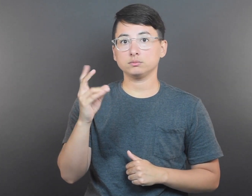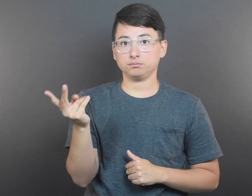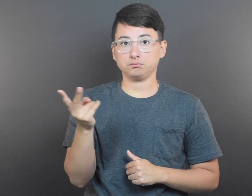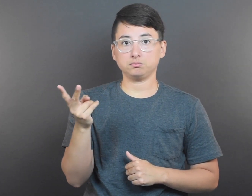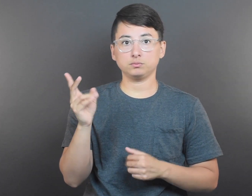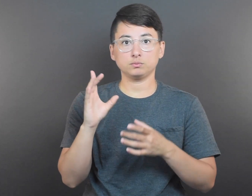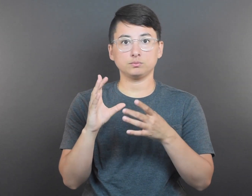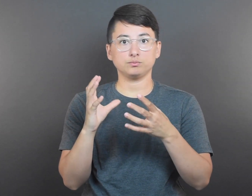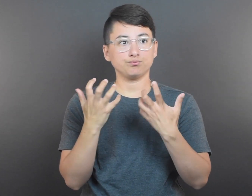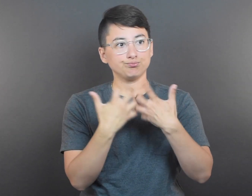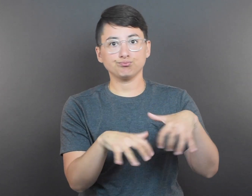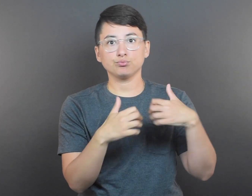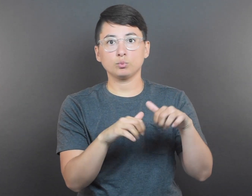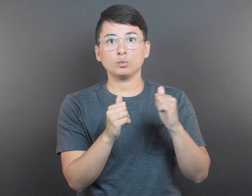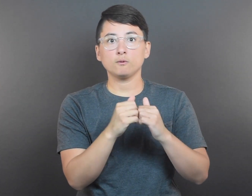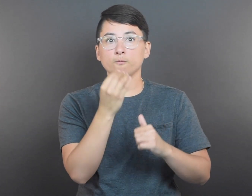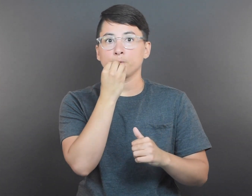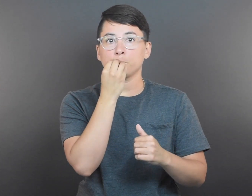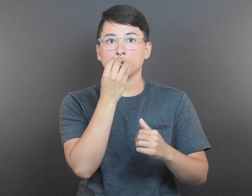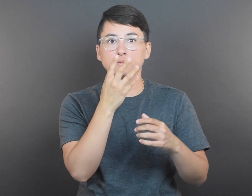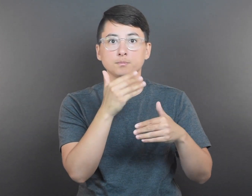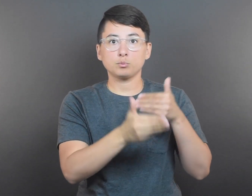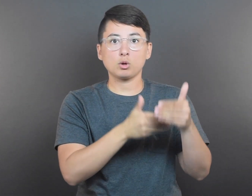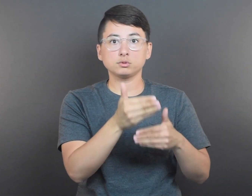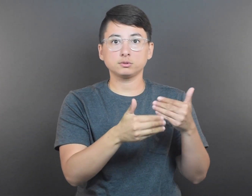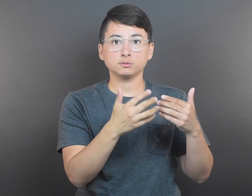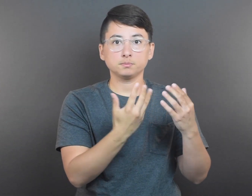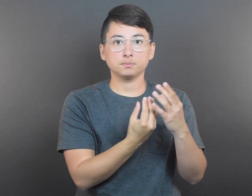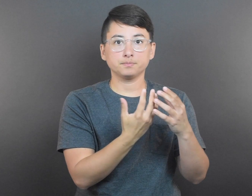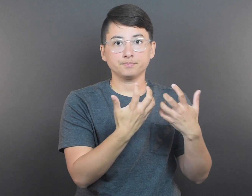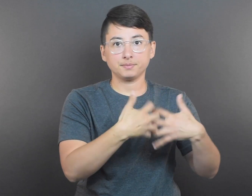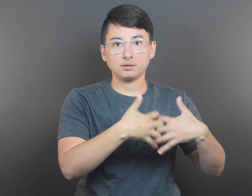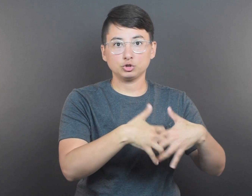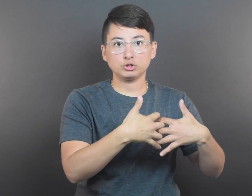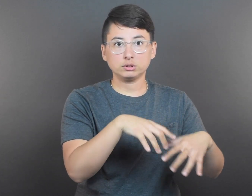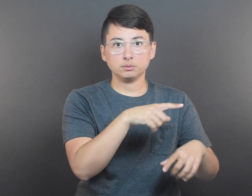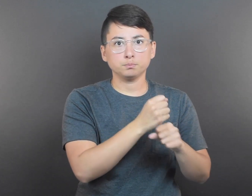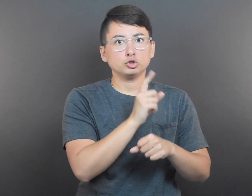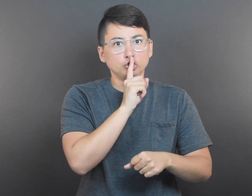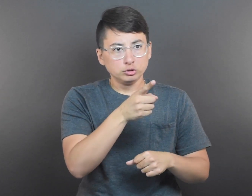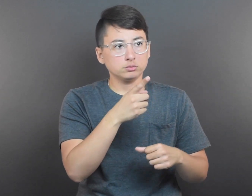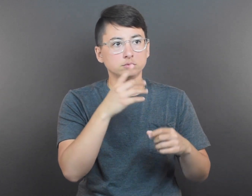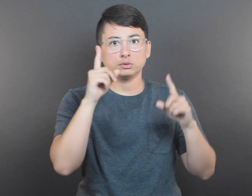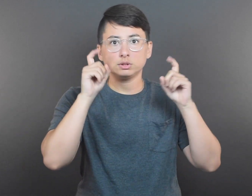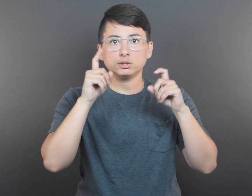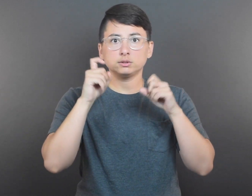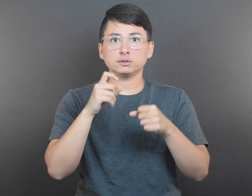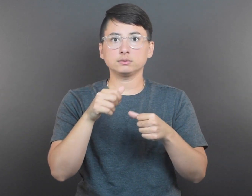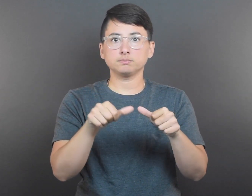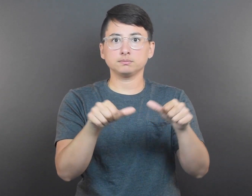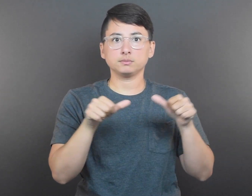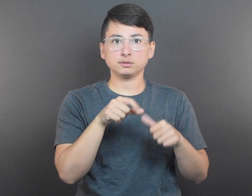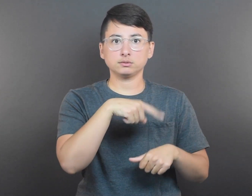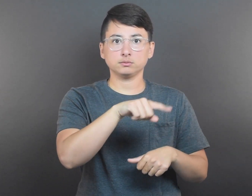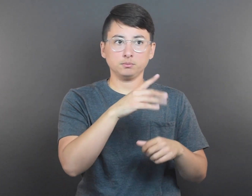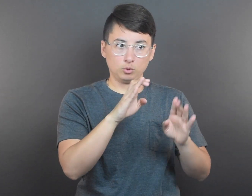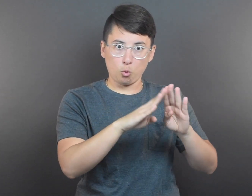MDH and the SEOC coordinated with the food processing plants to make sure testing sites